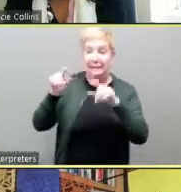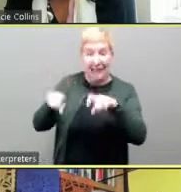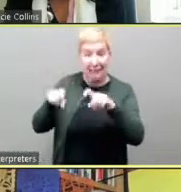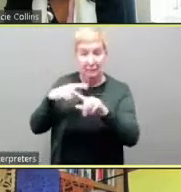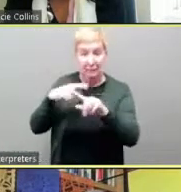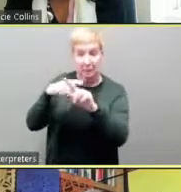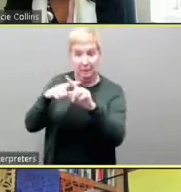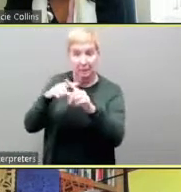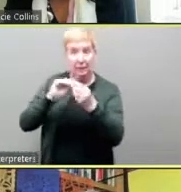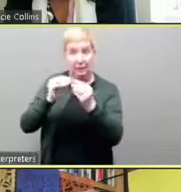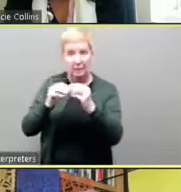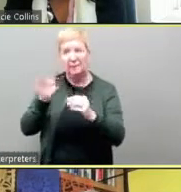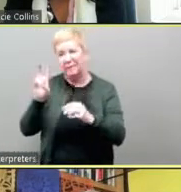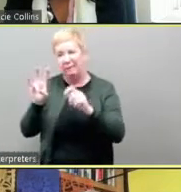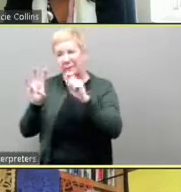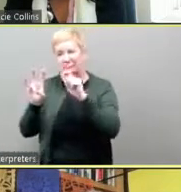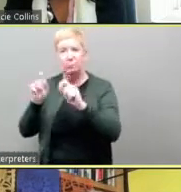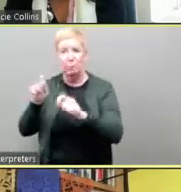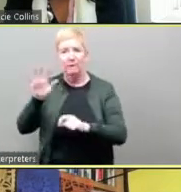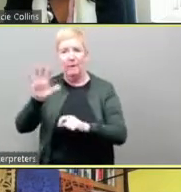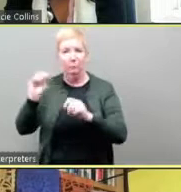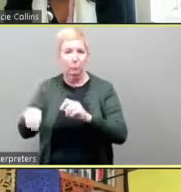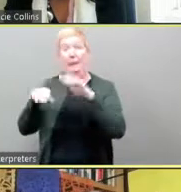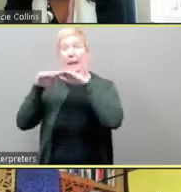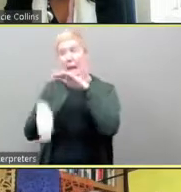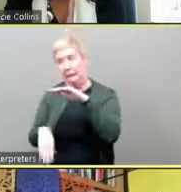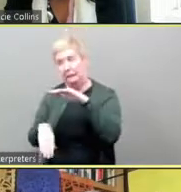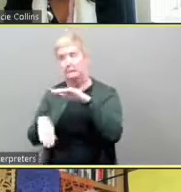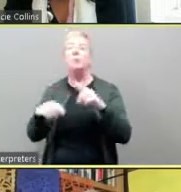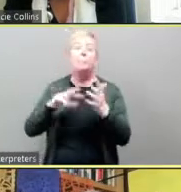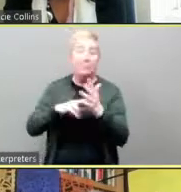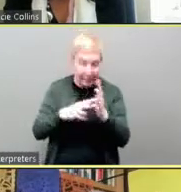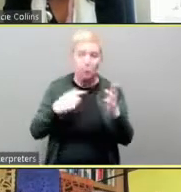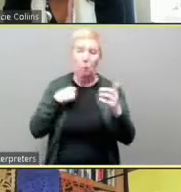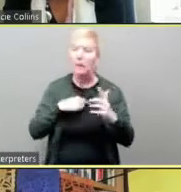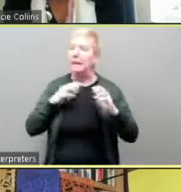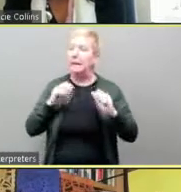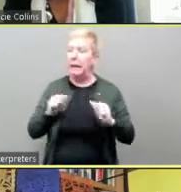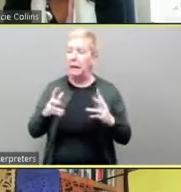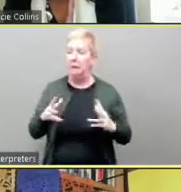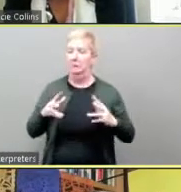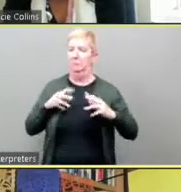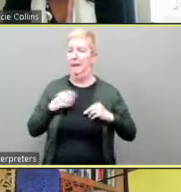accommodate a slightly higher amount of disease activity. So and remember